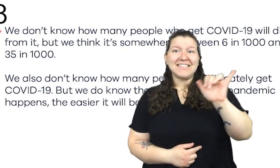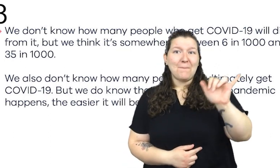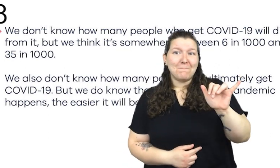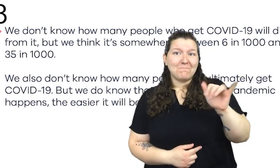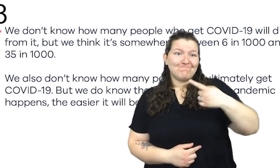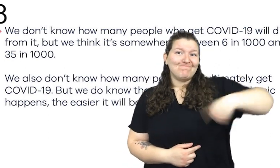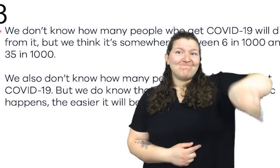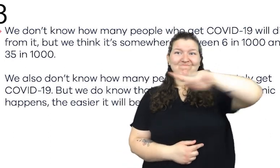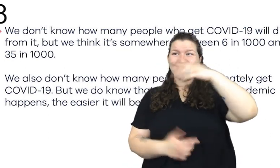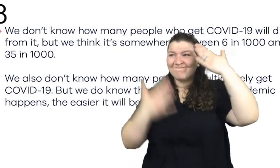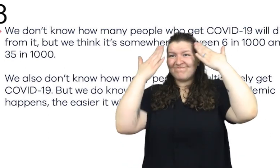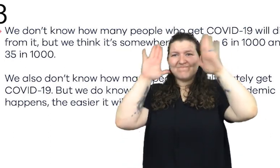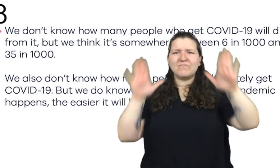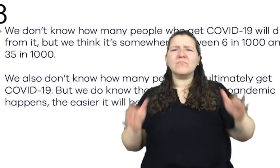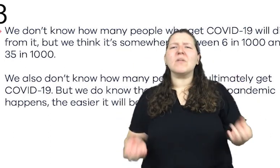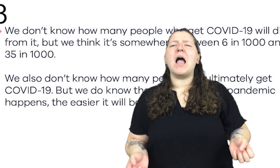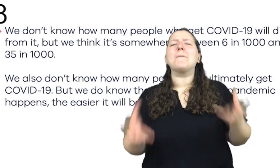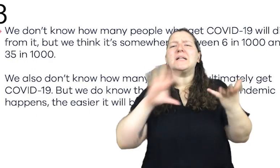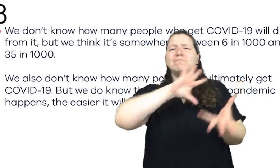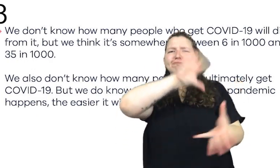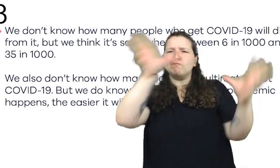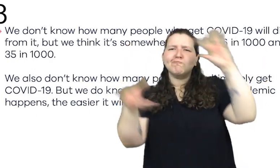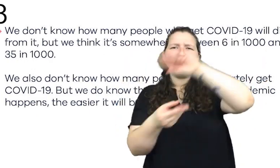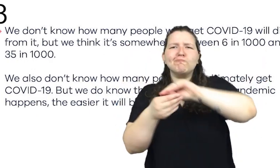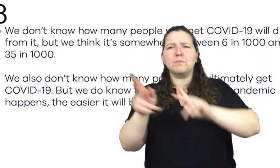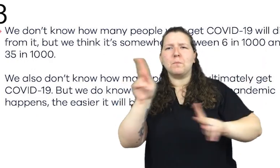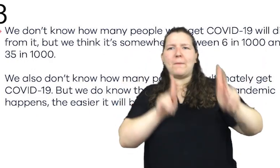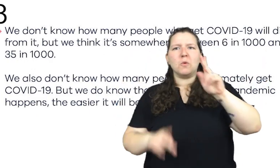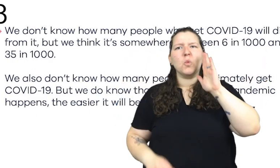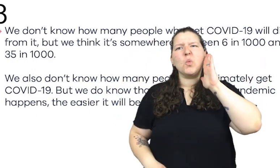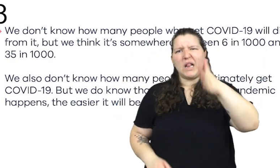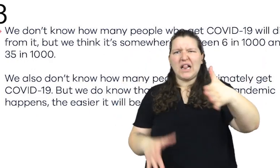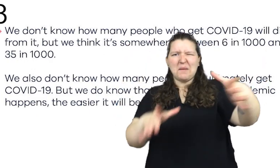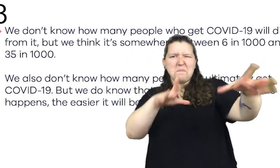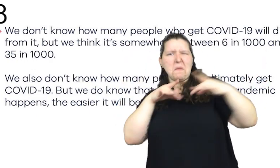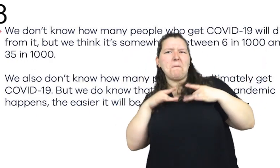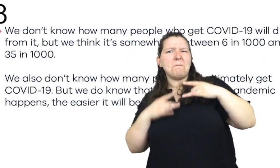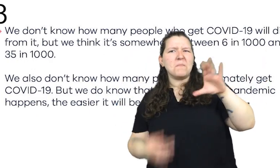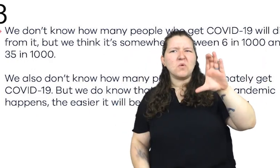We also don't know how many people will ultimately get COVID-19.